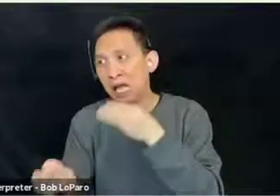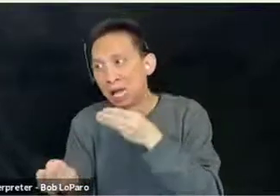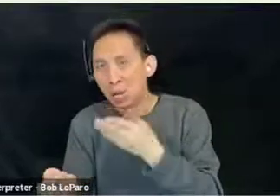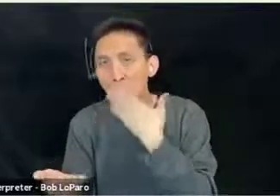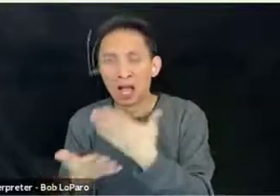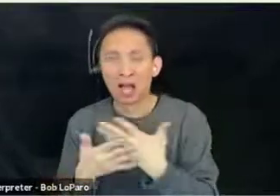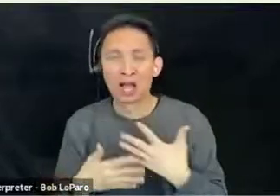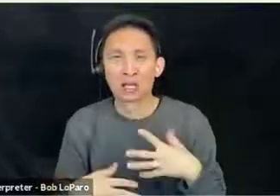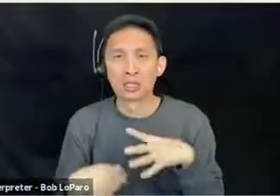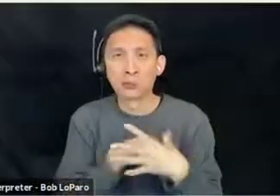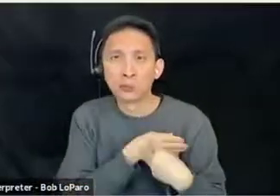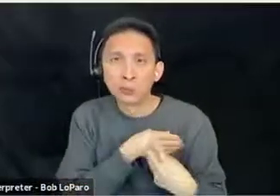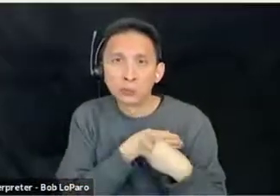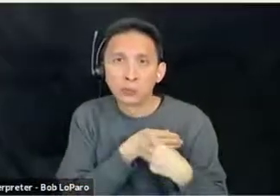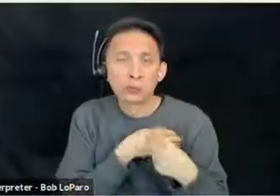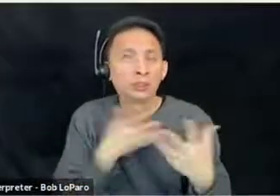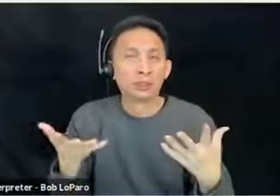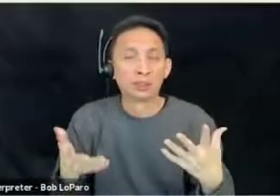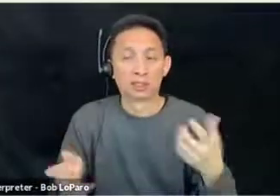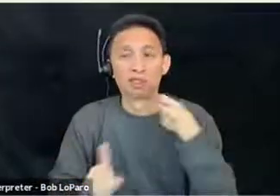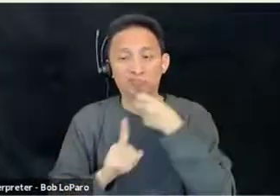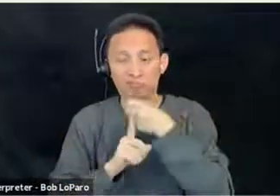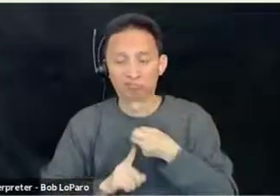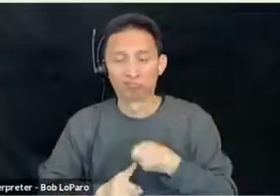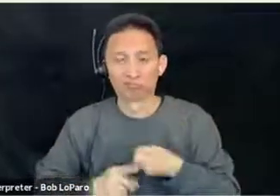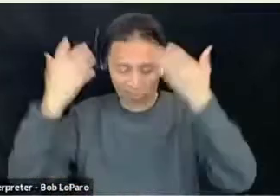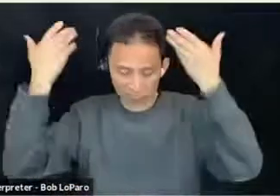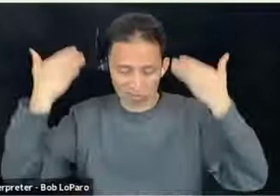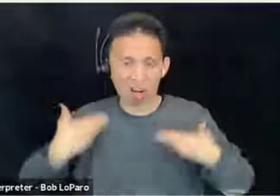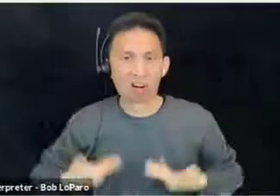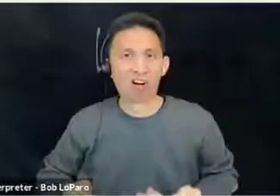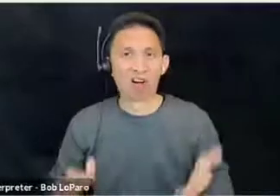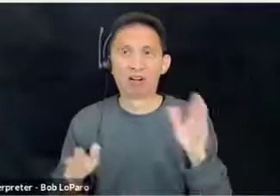And so, a lot of things are impacted